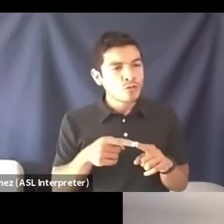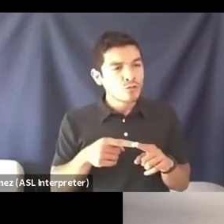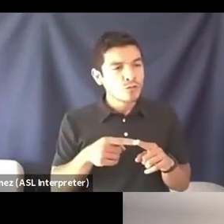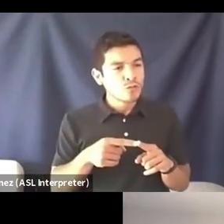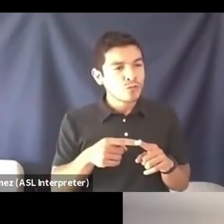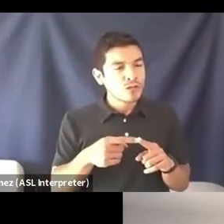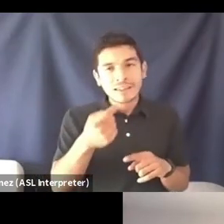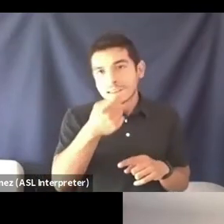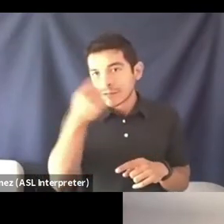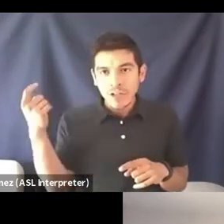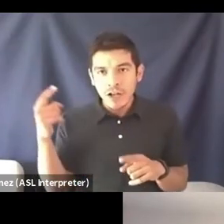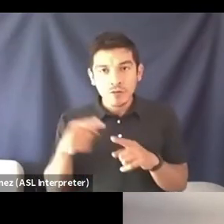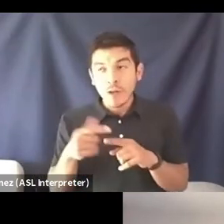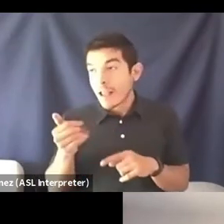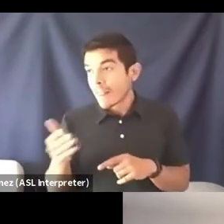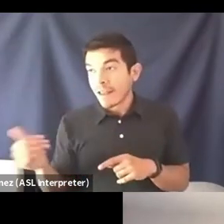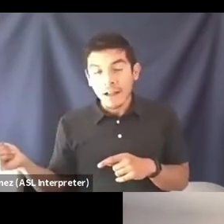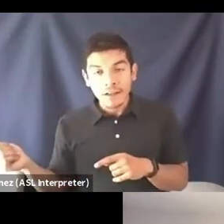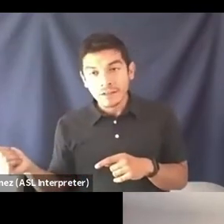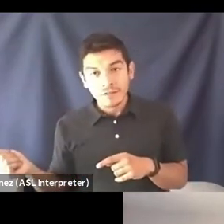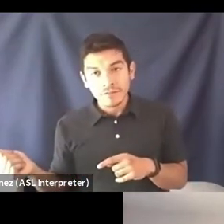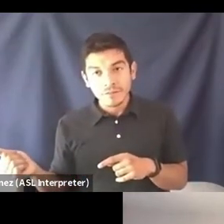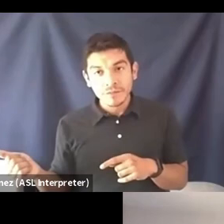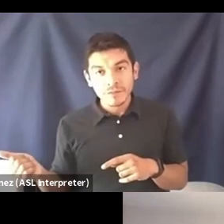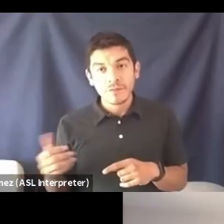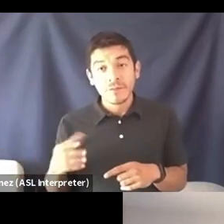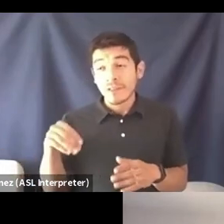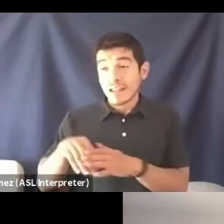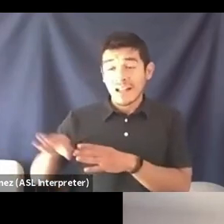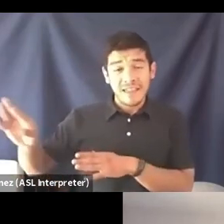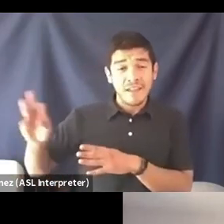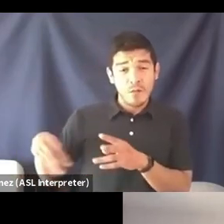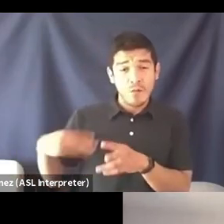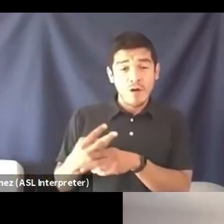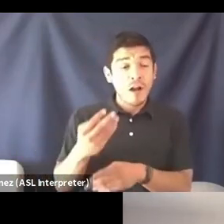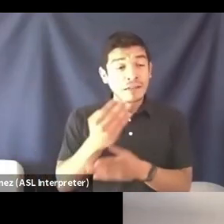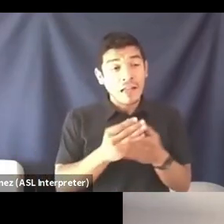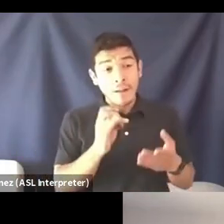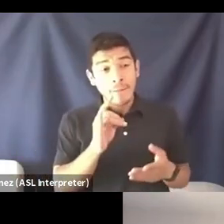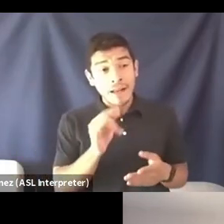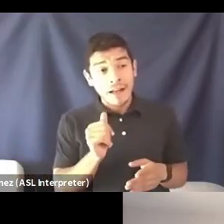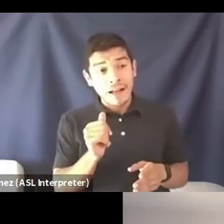to anything else. And even though there were some media, some reporters approached them,